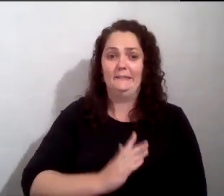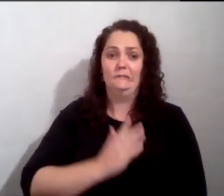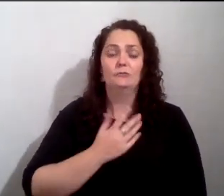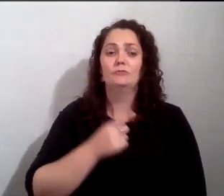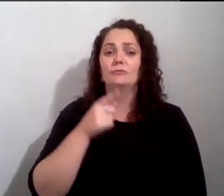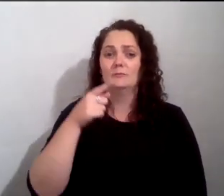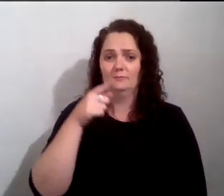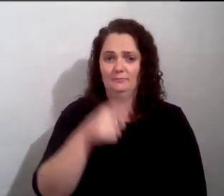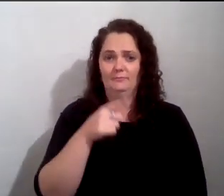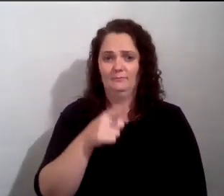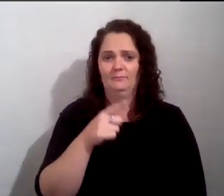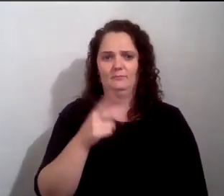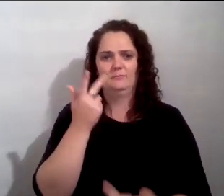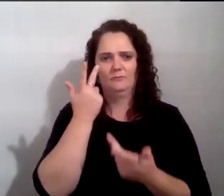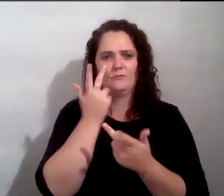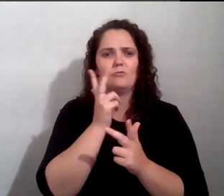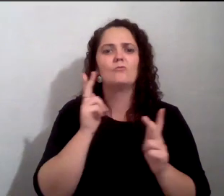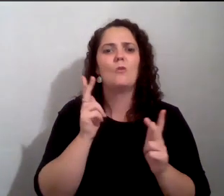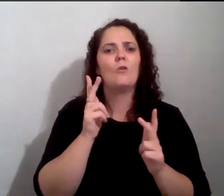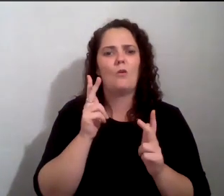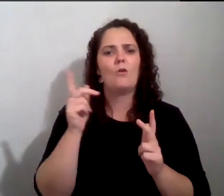this prefigures what is to come with the burgeoning